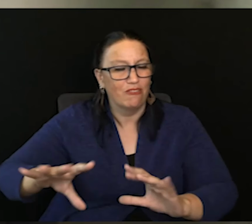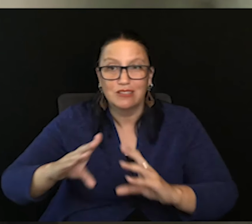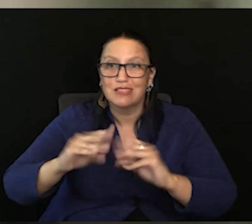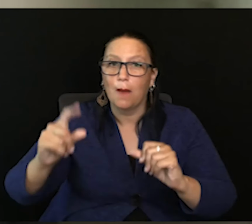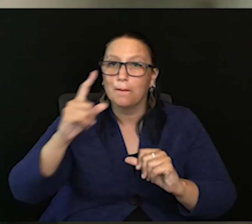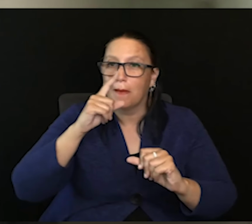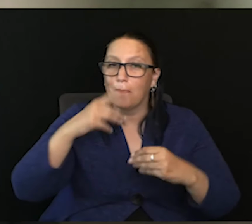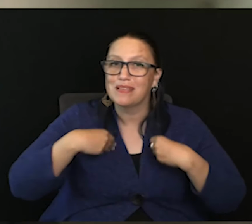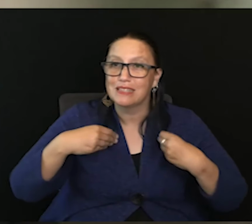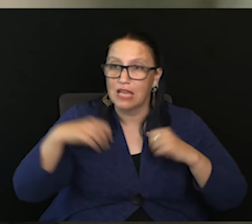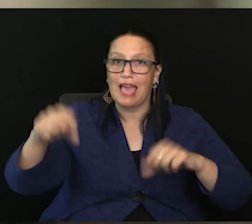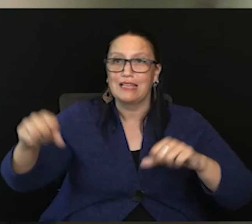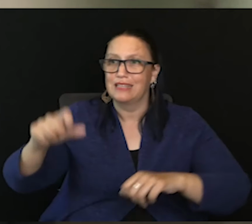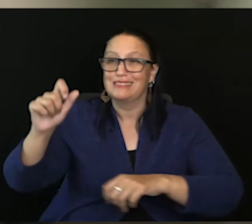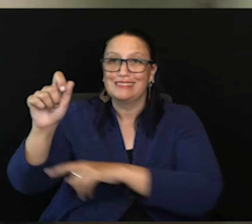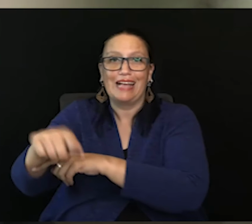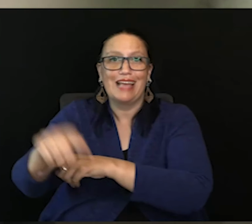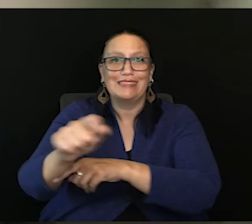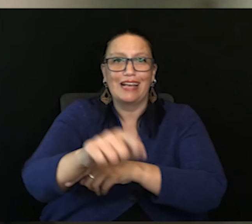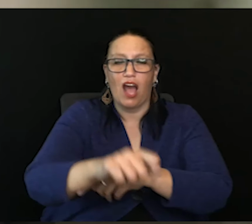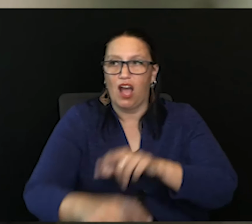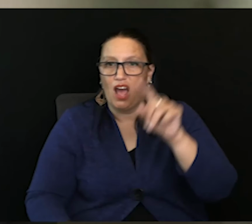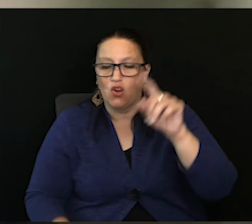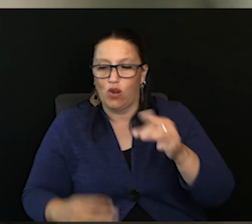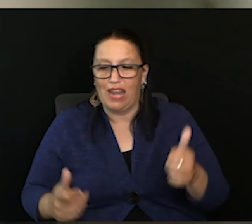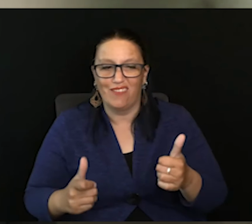that some suppliers have overcommitted and not been able to deliver,